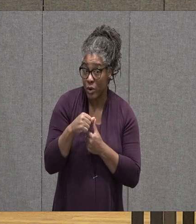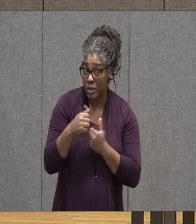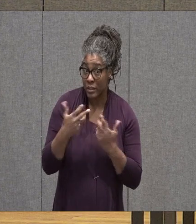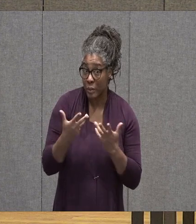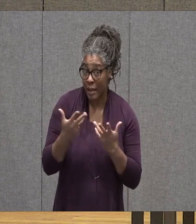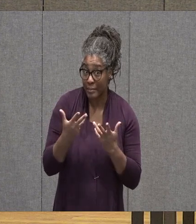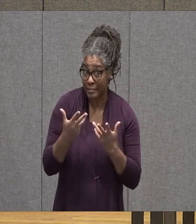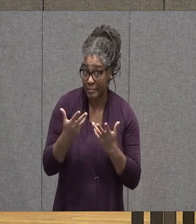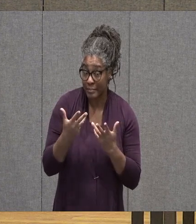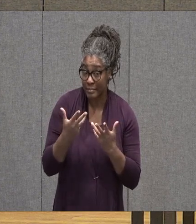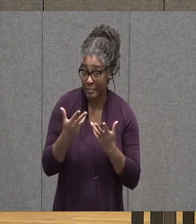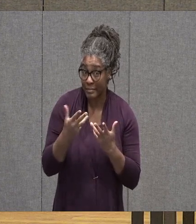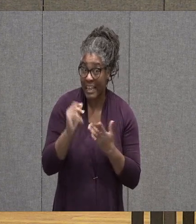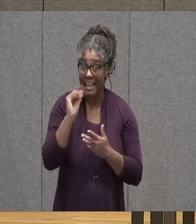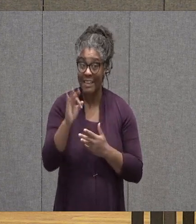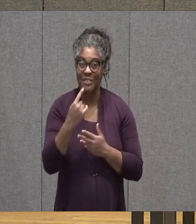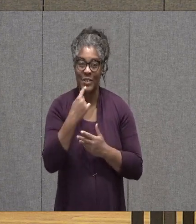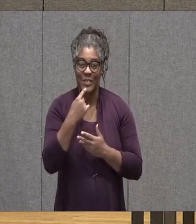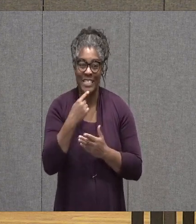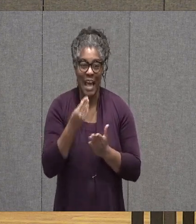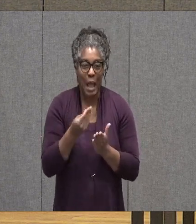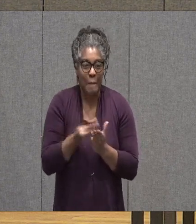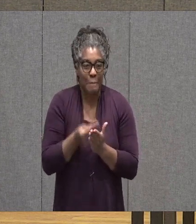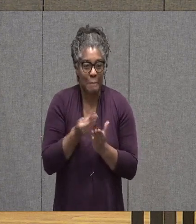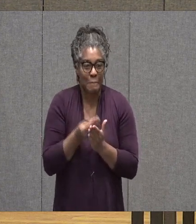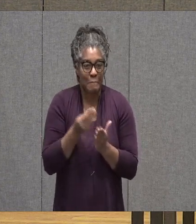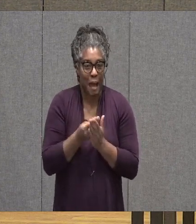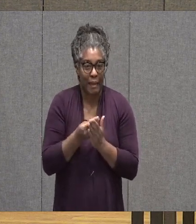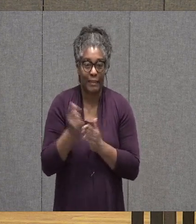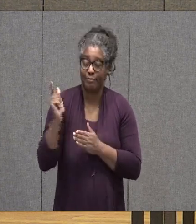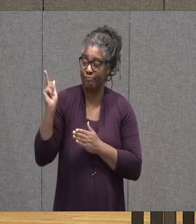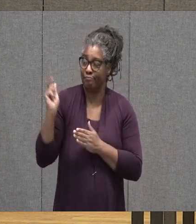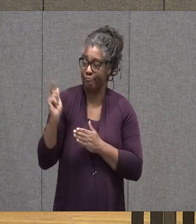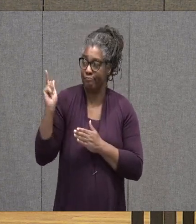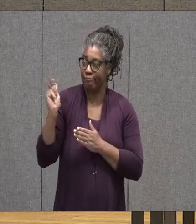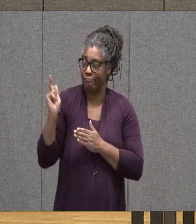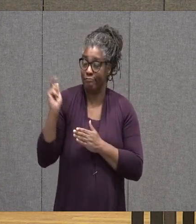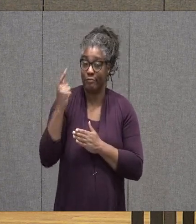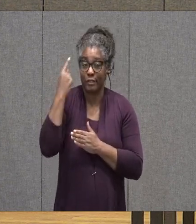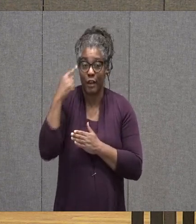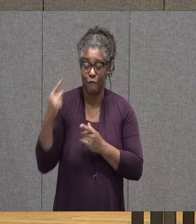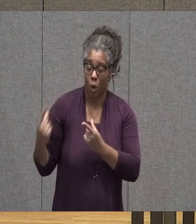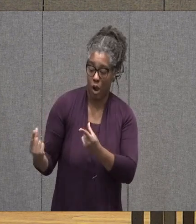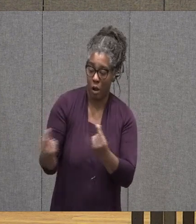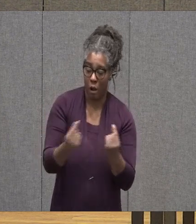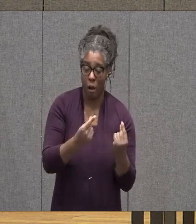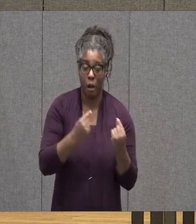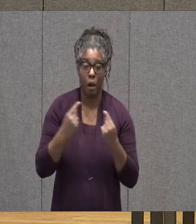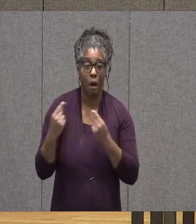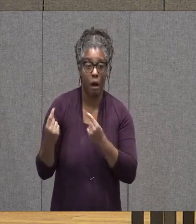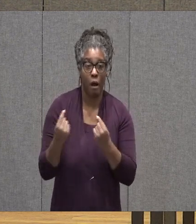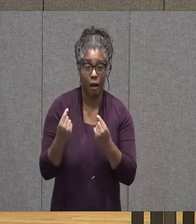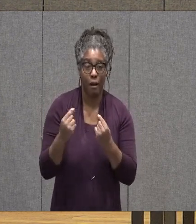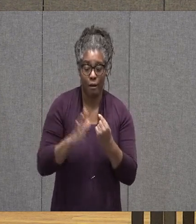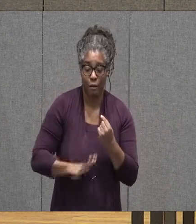If you said it was money that you get for doing chores around the house, you would be correct.